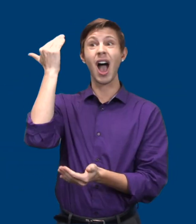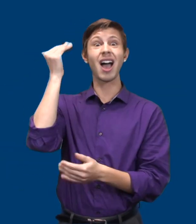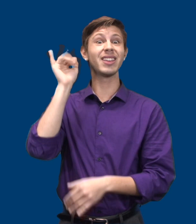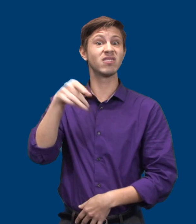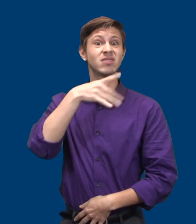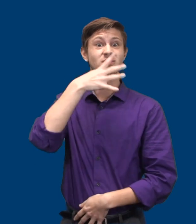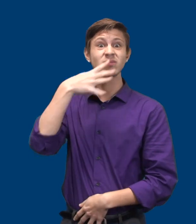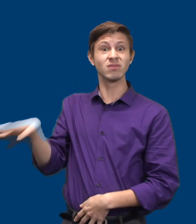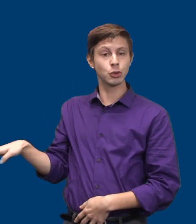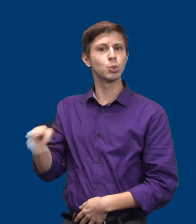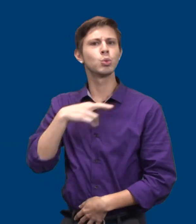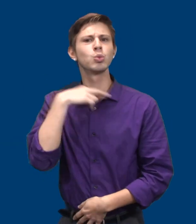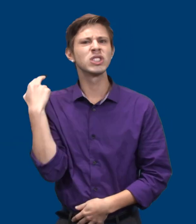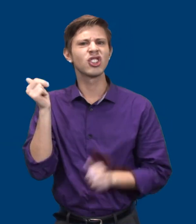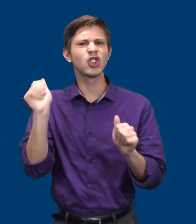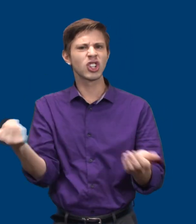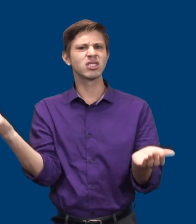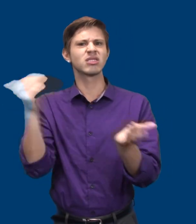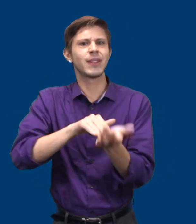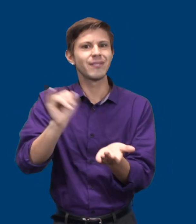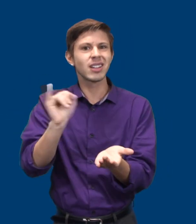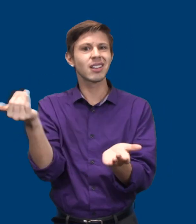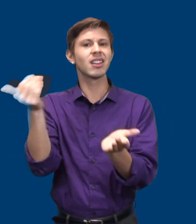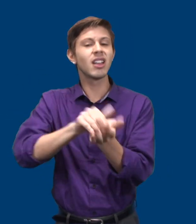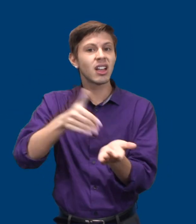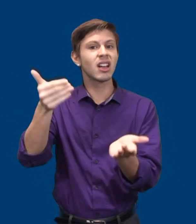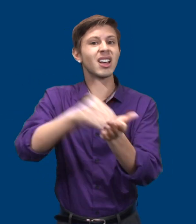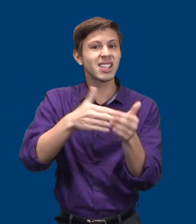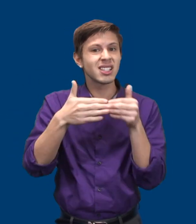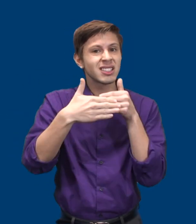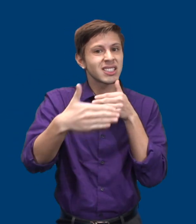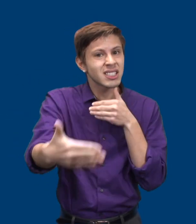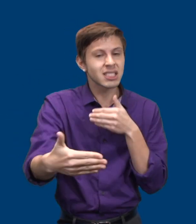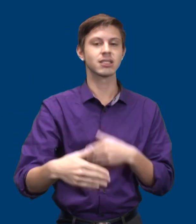to prevent getting infected again.